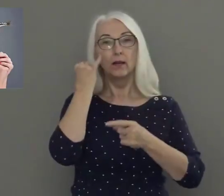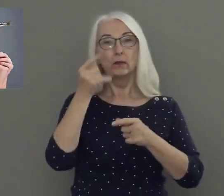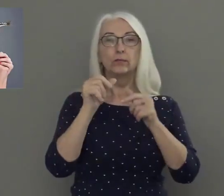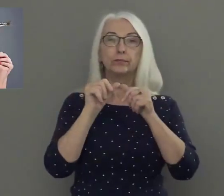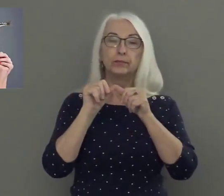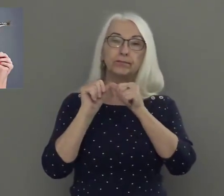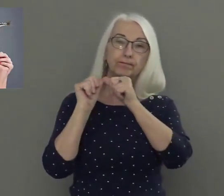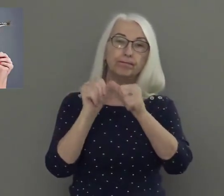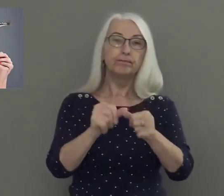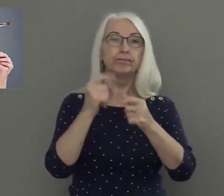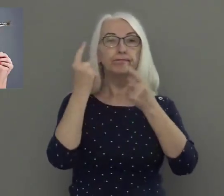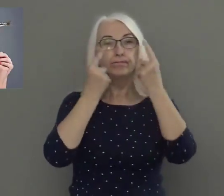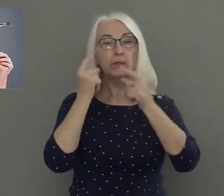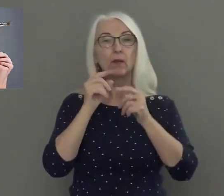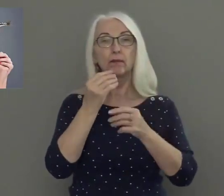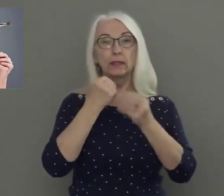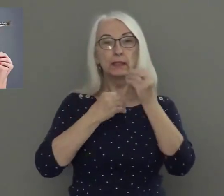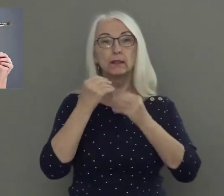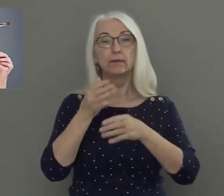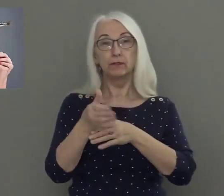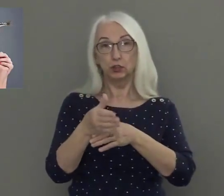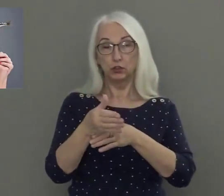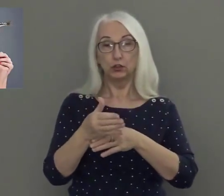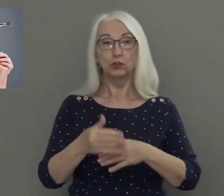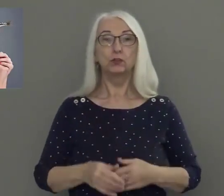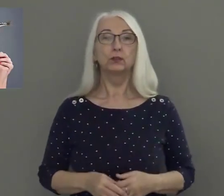if you’re still considering eating fish.